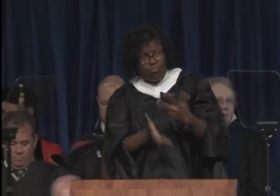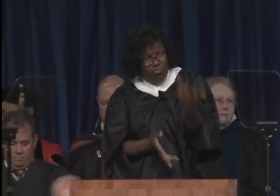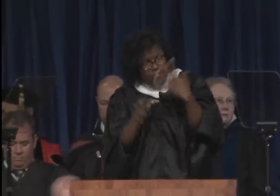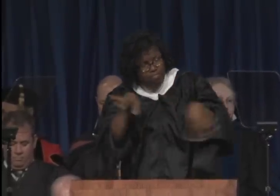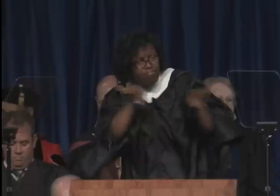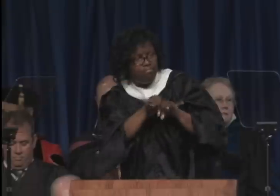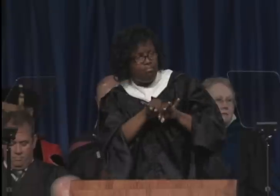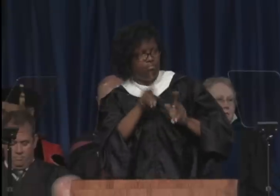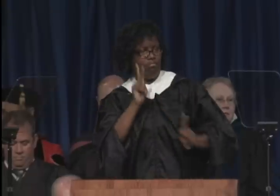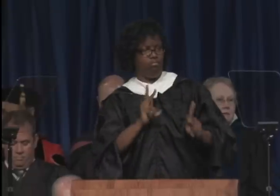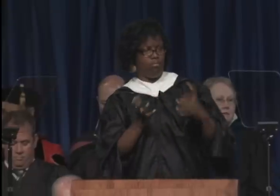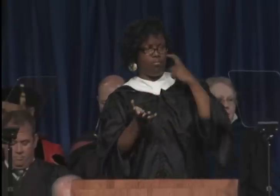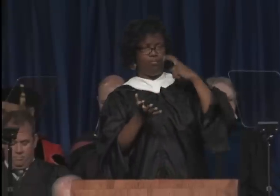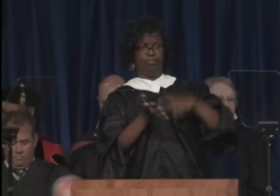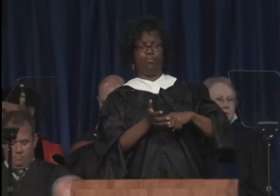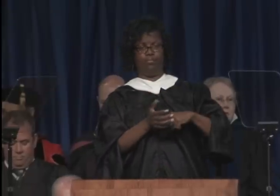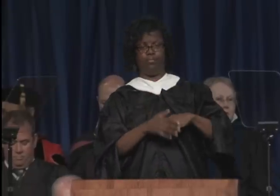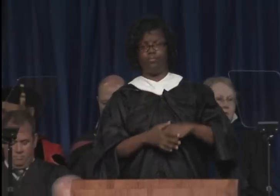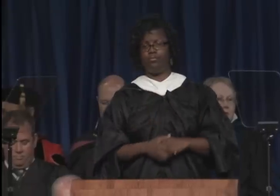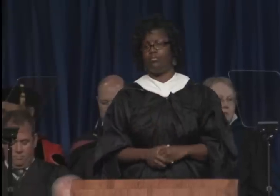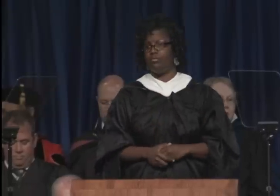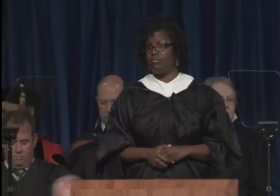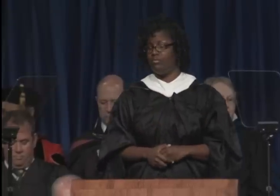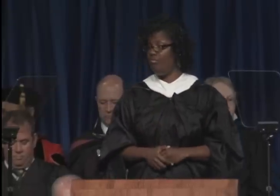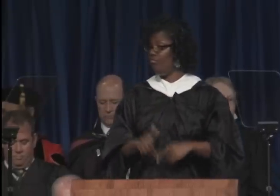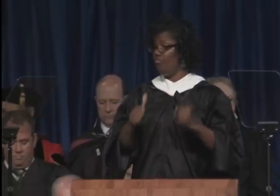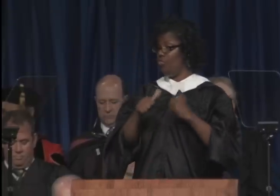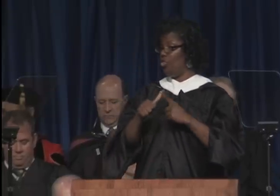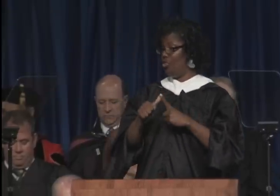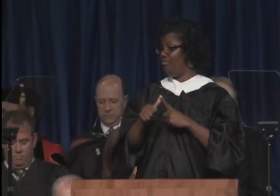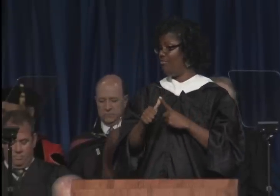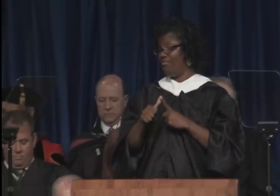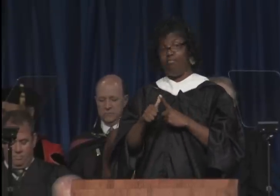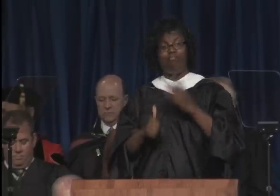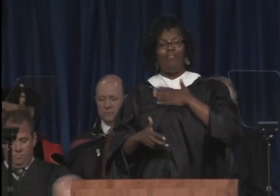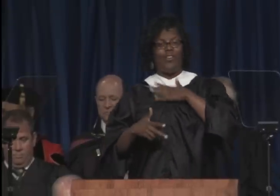I want to recognize three important people for their roles in my life.